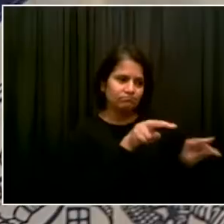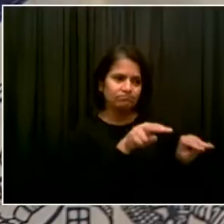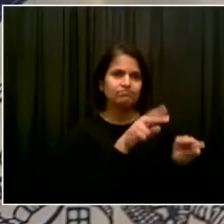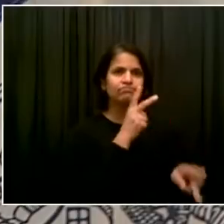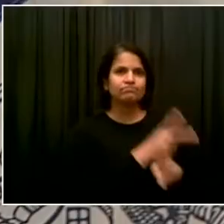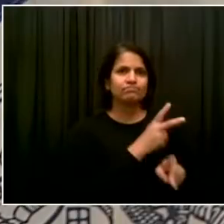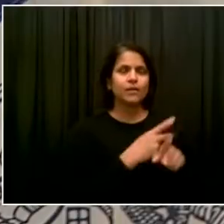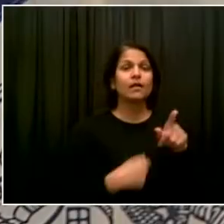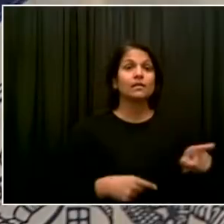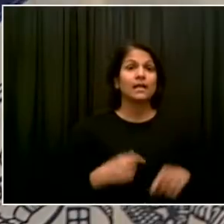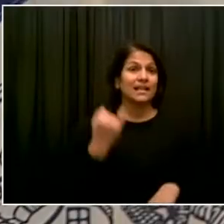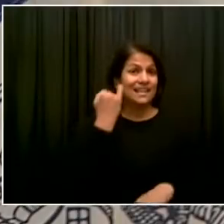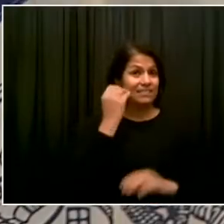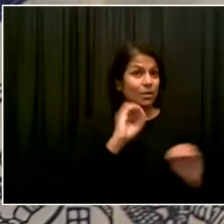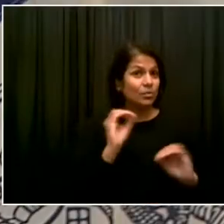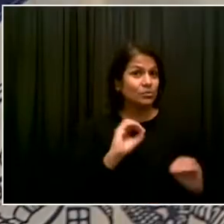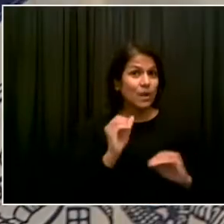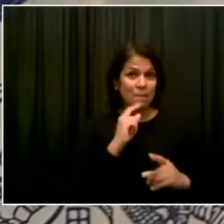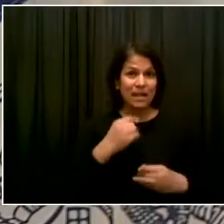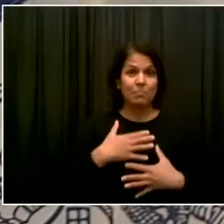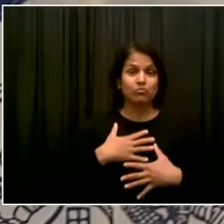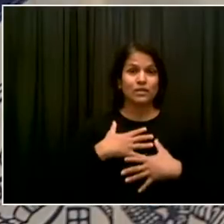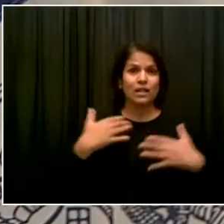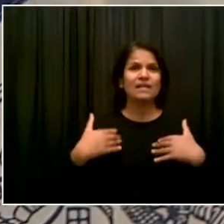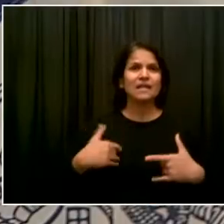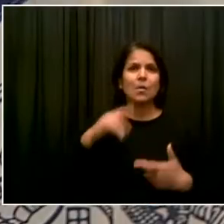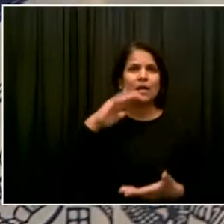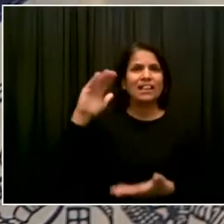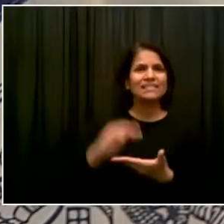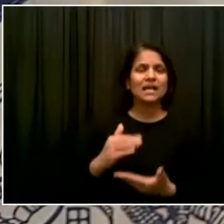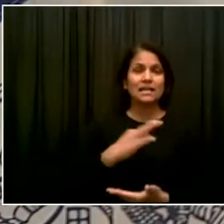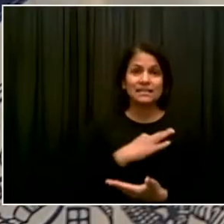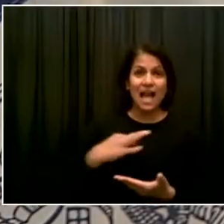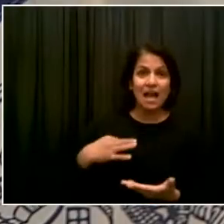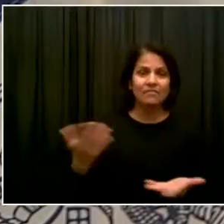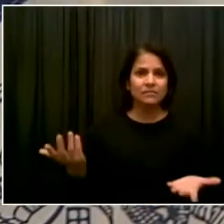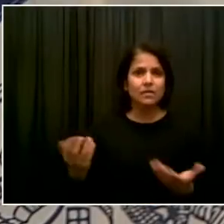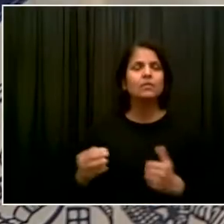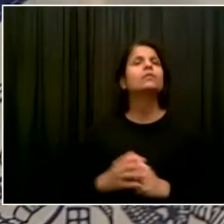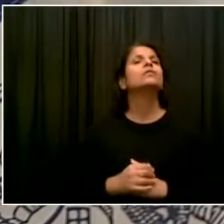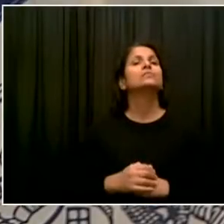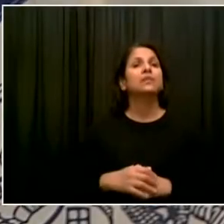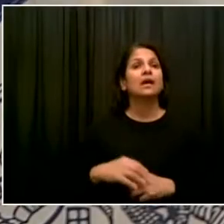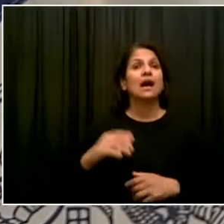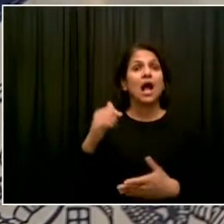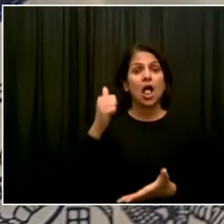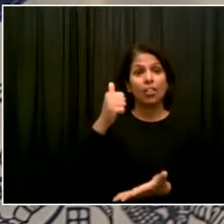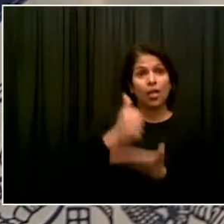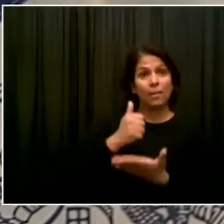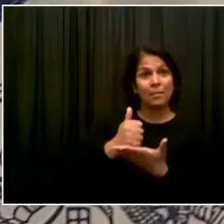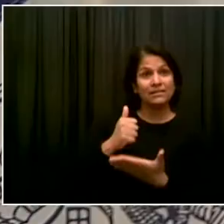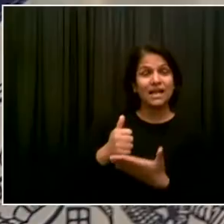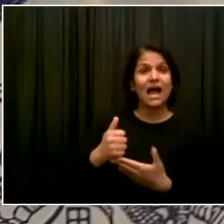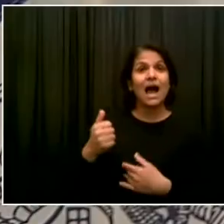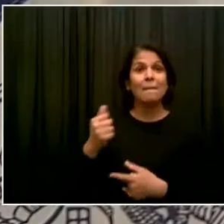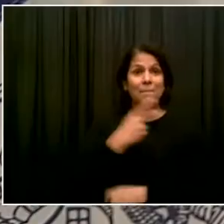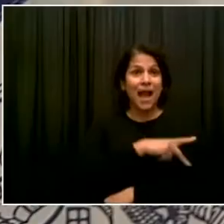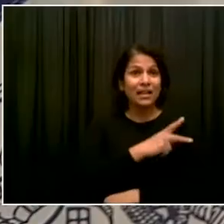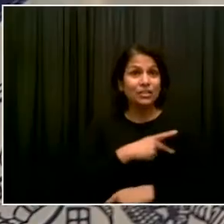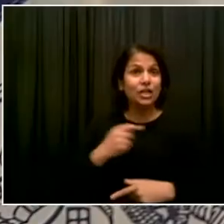THEY ARE NOT. DEAL WITH CASES BETTER AND FASTER IT FREES UP STAFFING. WE DO FEEL